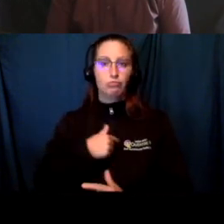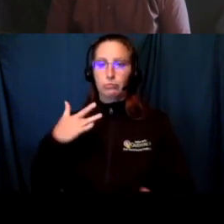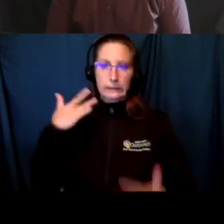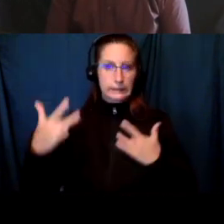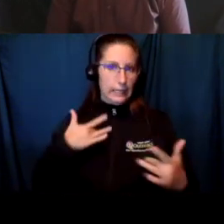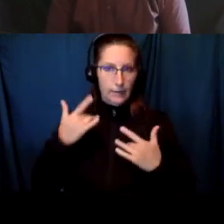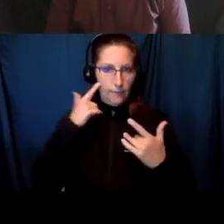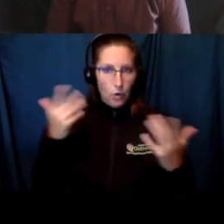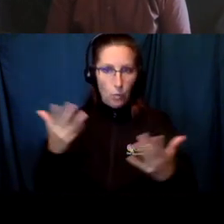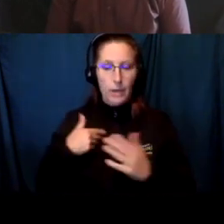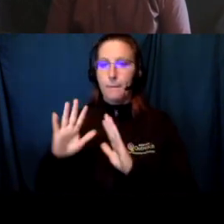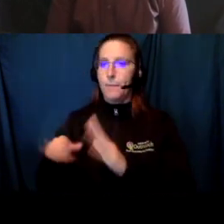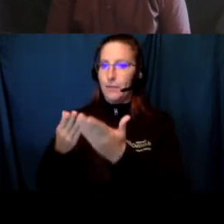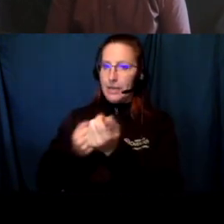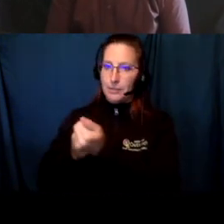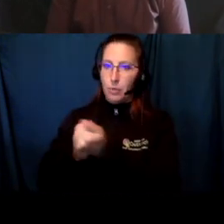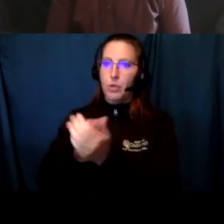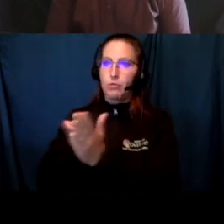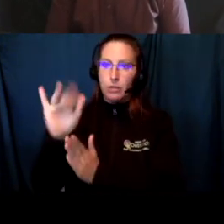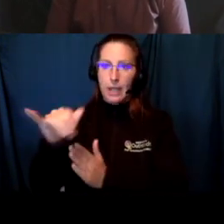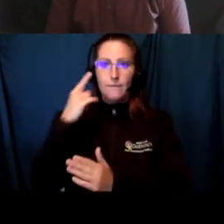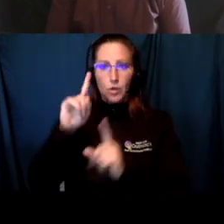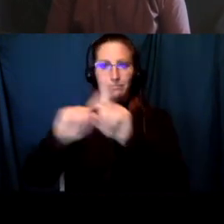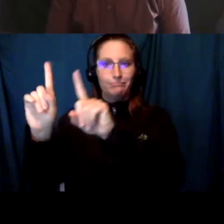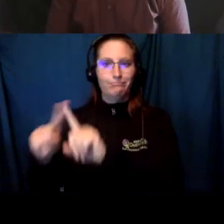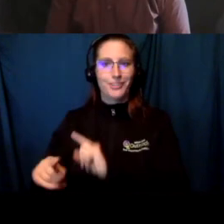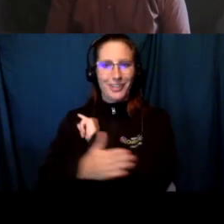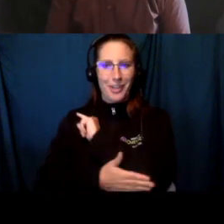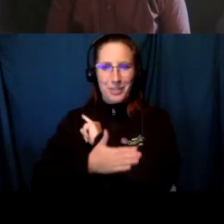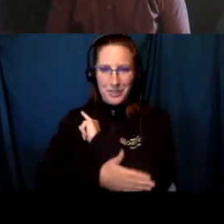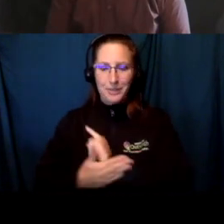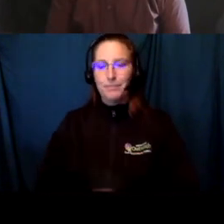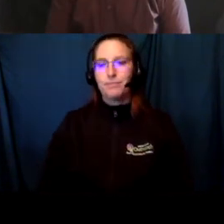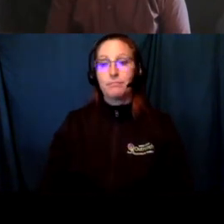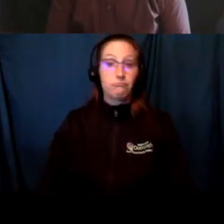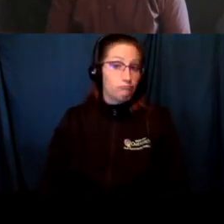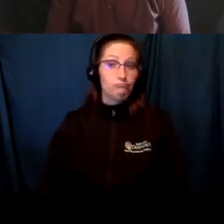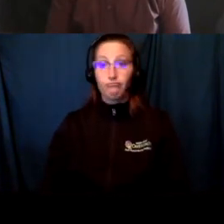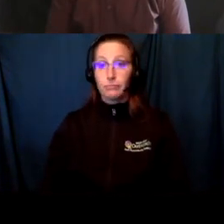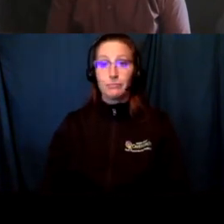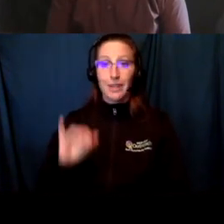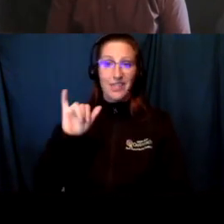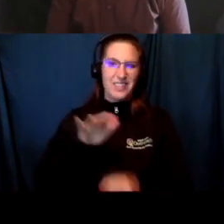providing support through that to the counties. I guess that's enough for now. There might be